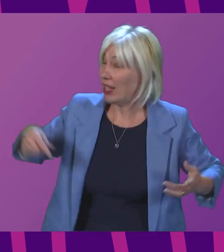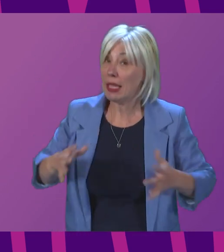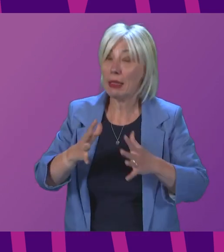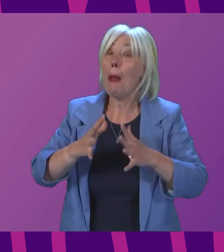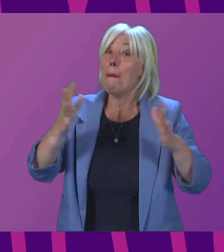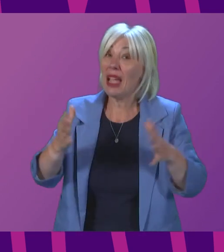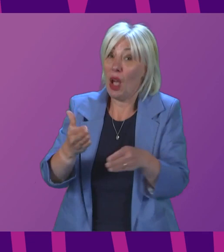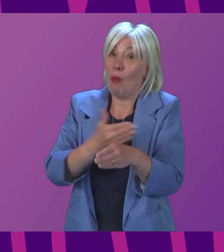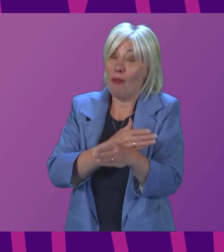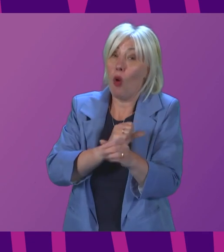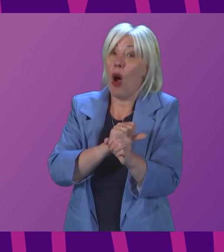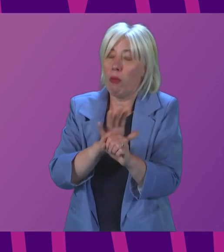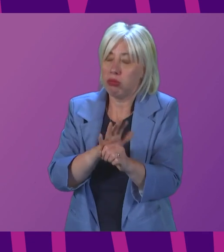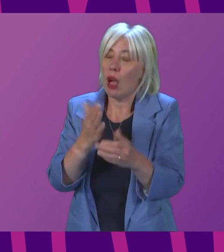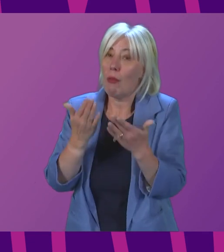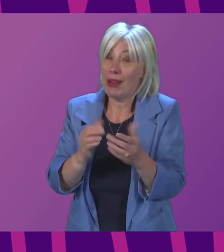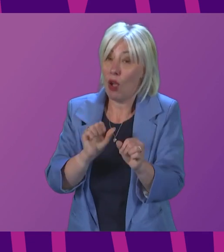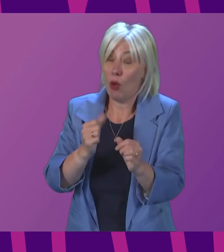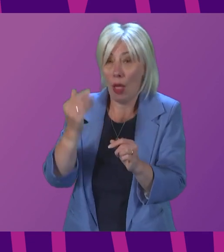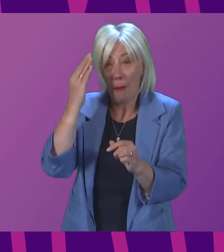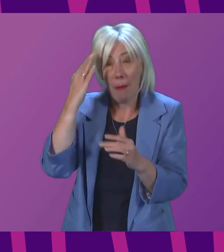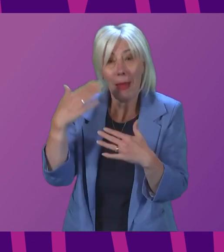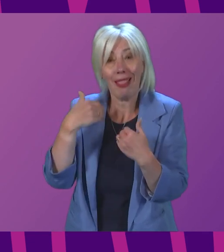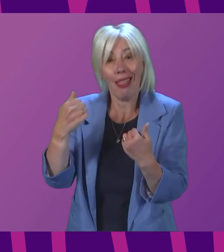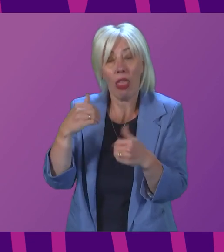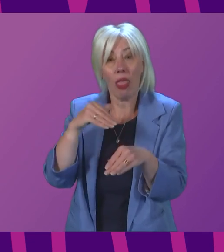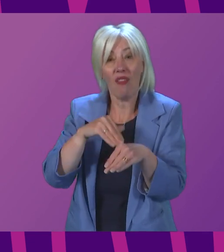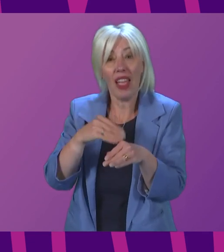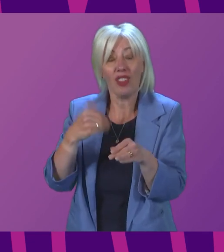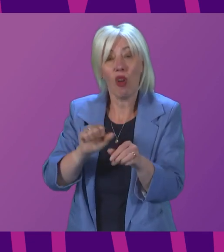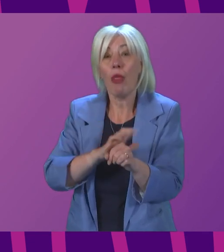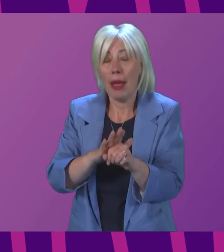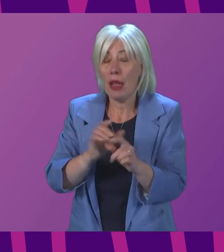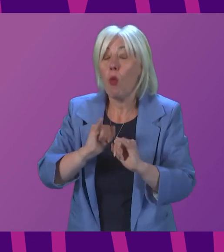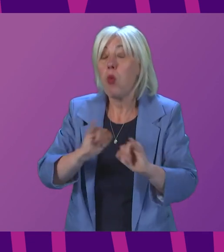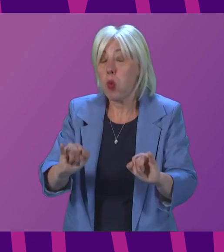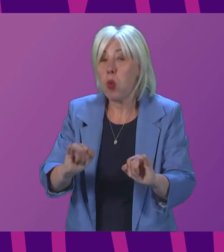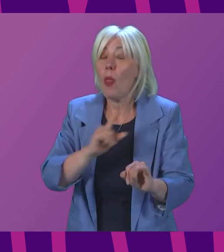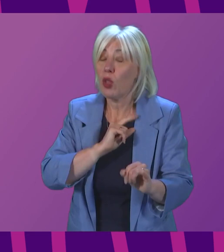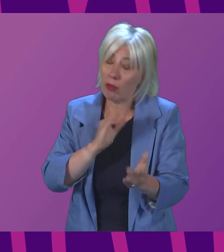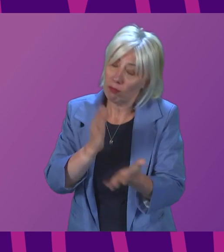even bigger given the pandemic’s mental health impacts. That is why we will continue to ensure that we have in place the funding, staffing and